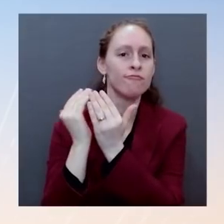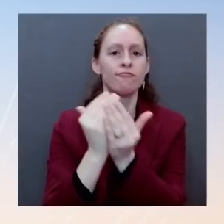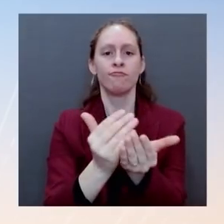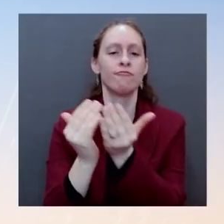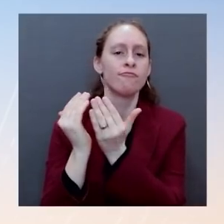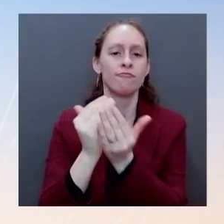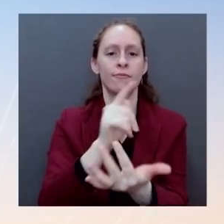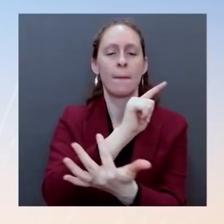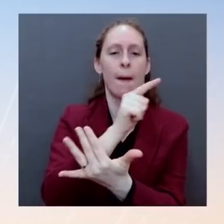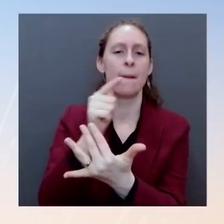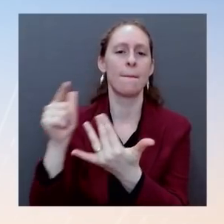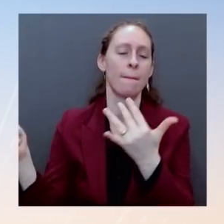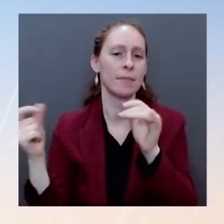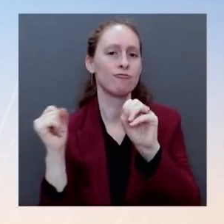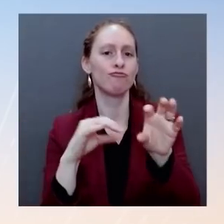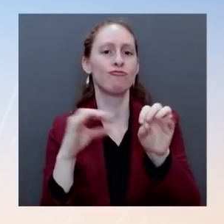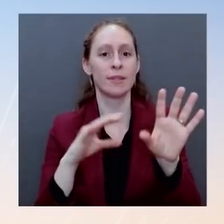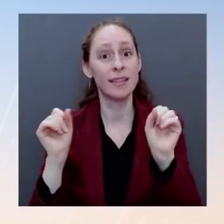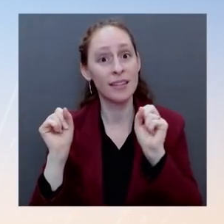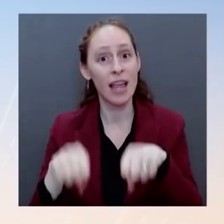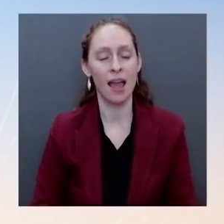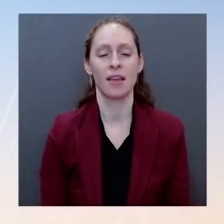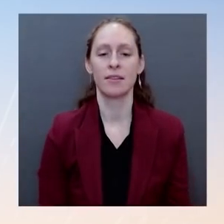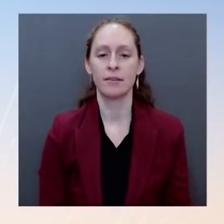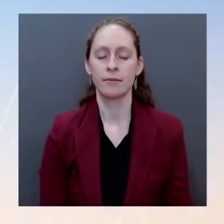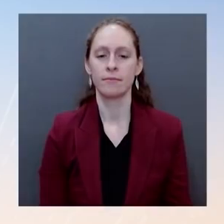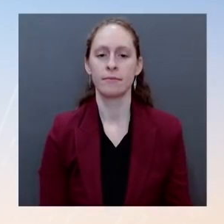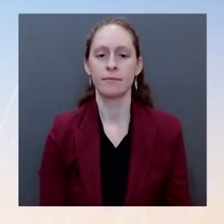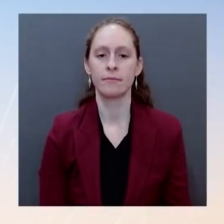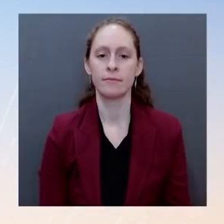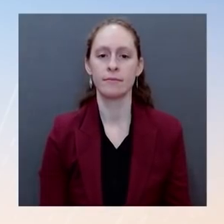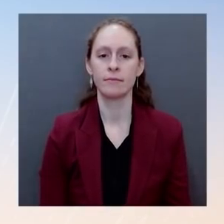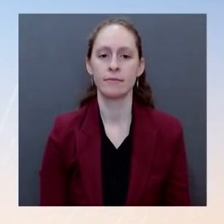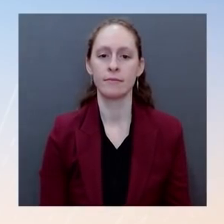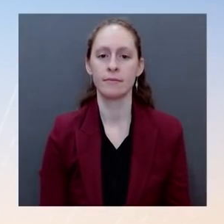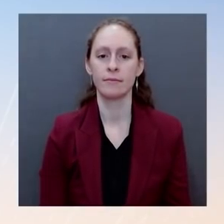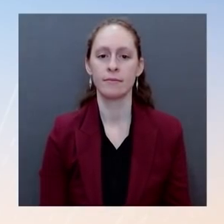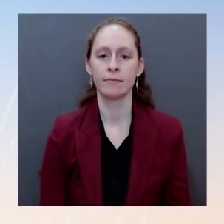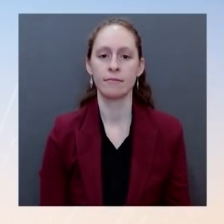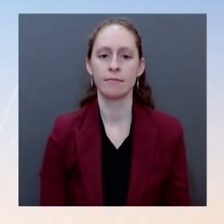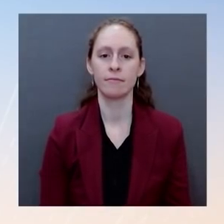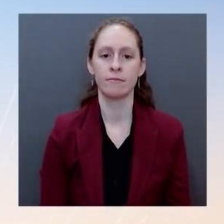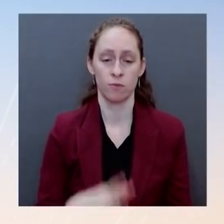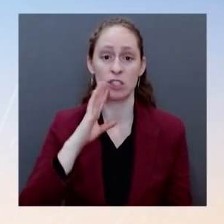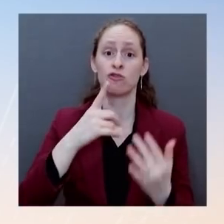finalizing inland port opportunities there -- basically running the same play there as well.